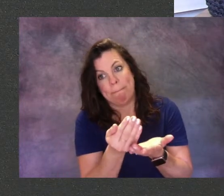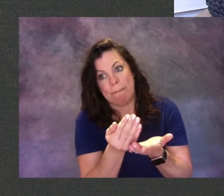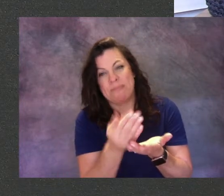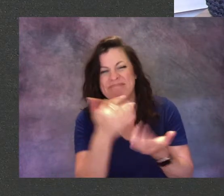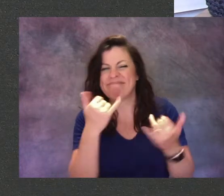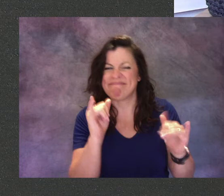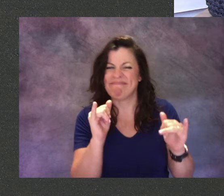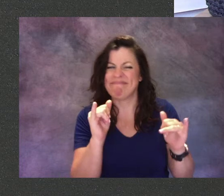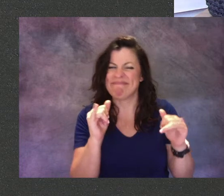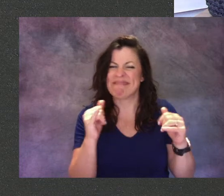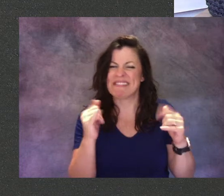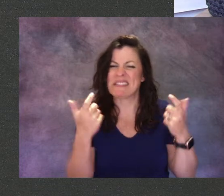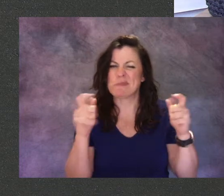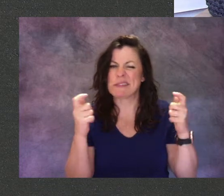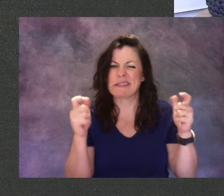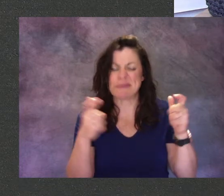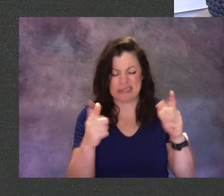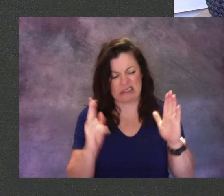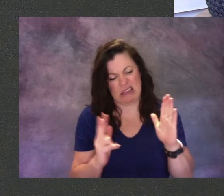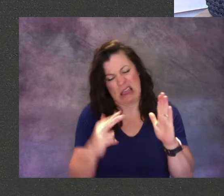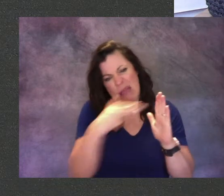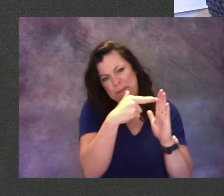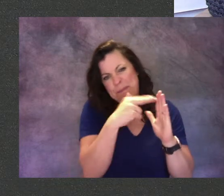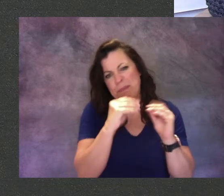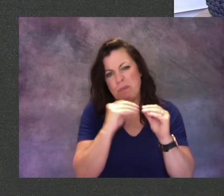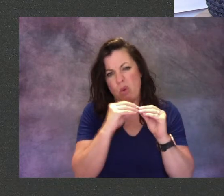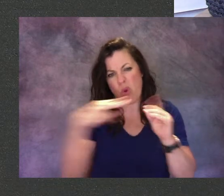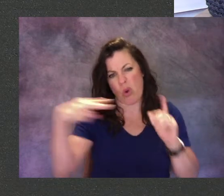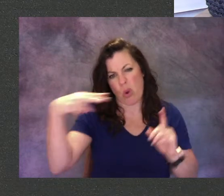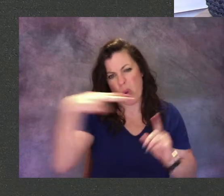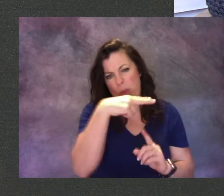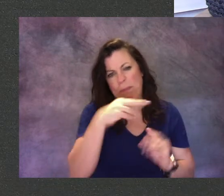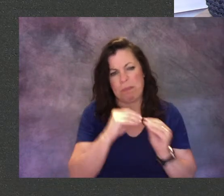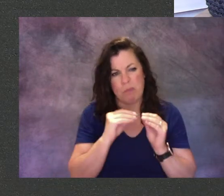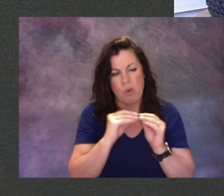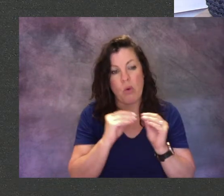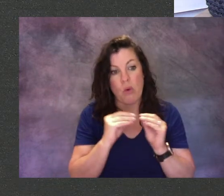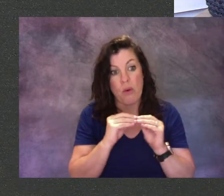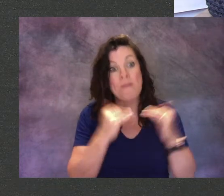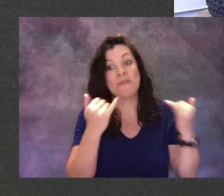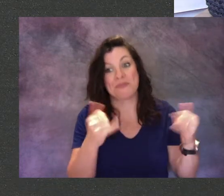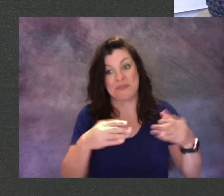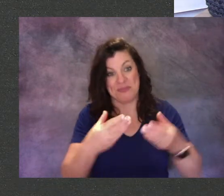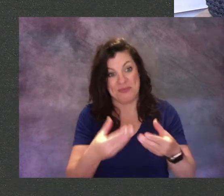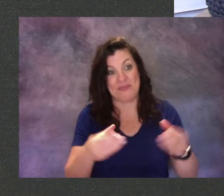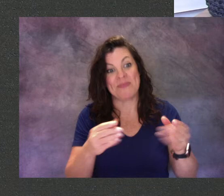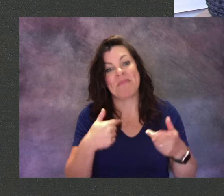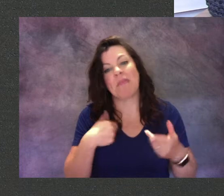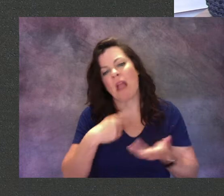I'm gonna make mine actually a little bit smaller, okay? And you can decorate it, I've got some markers here,